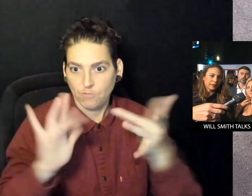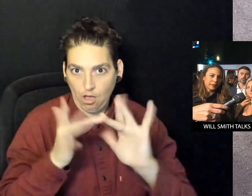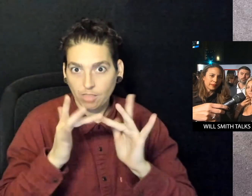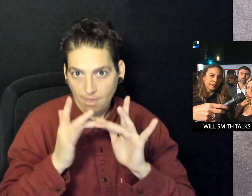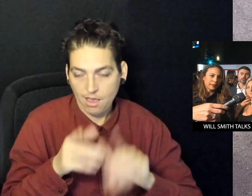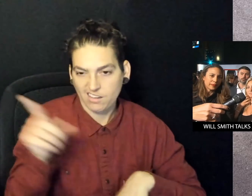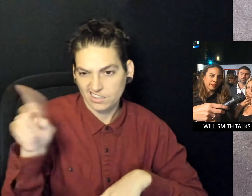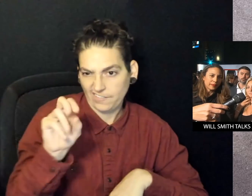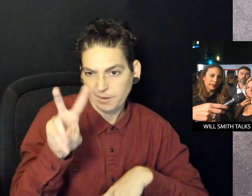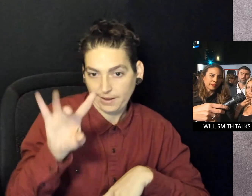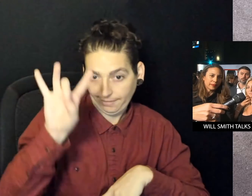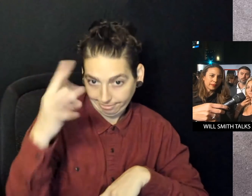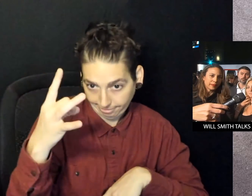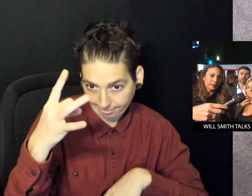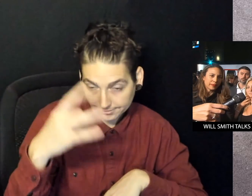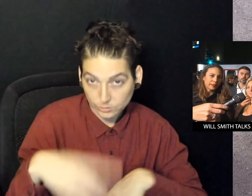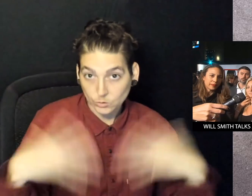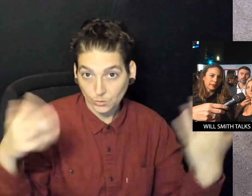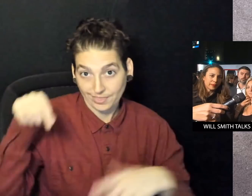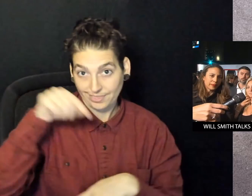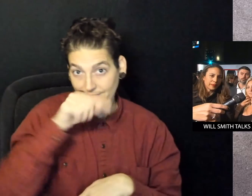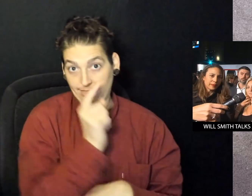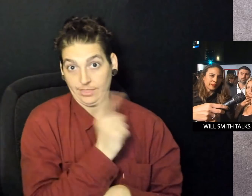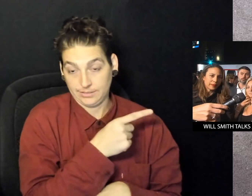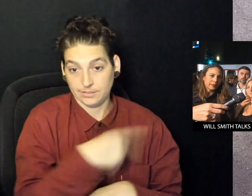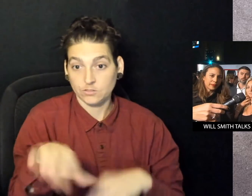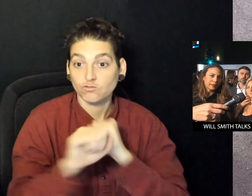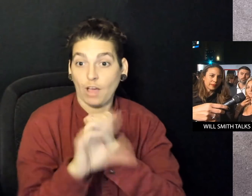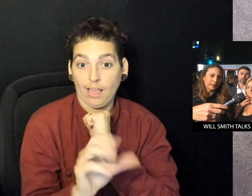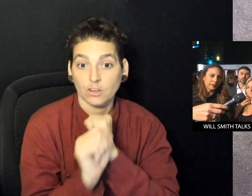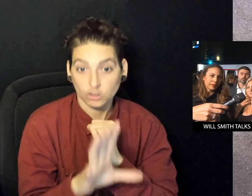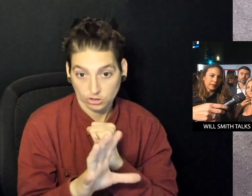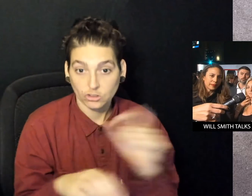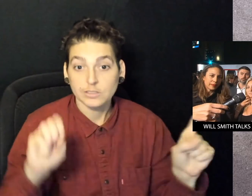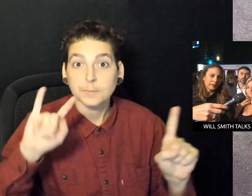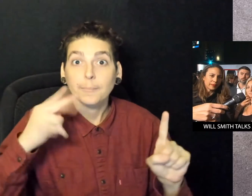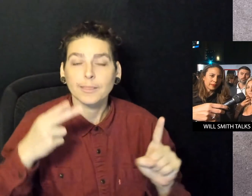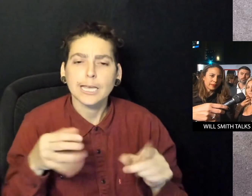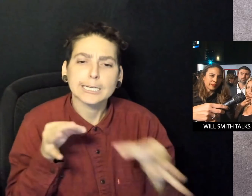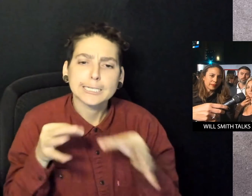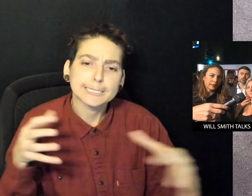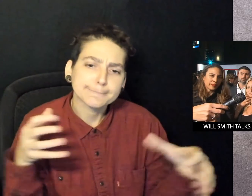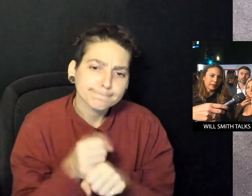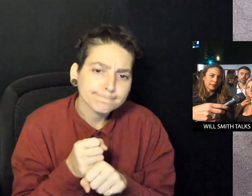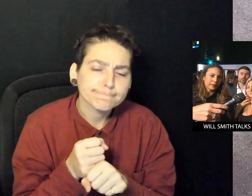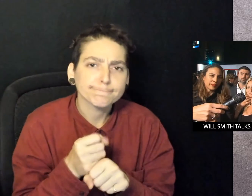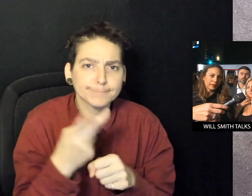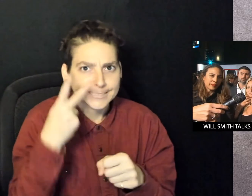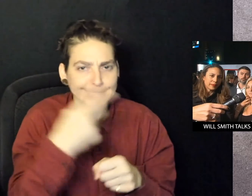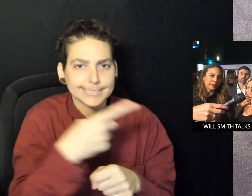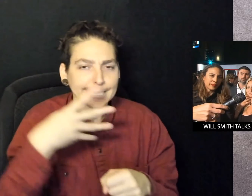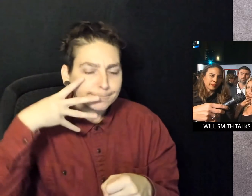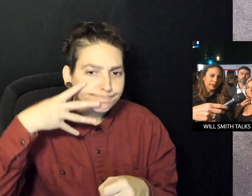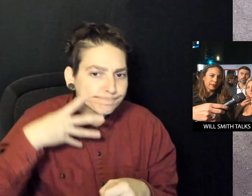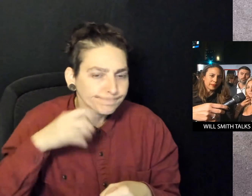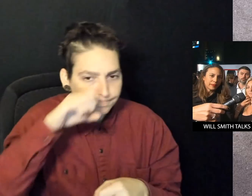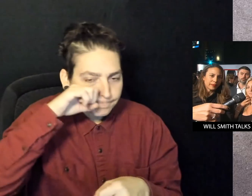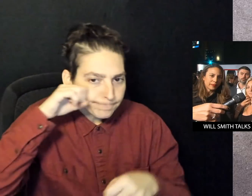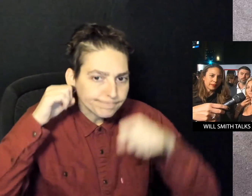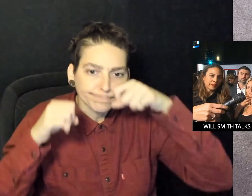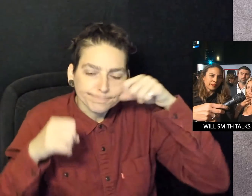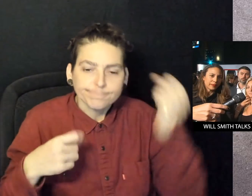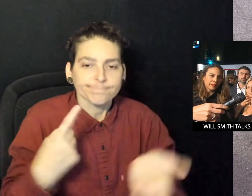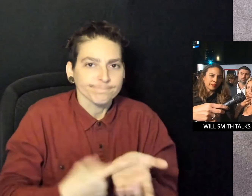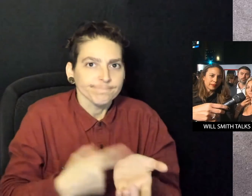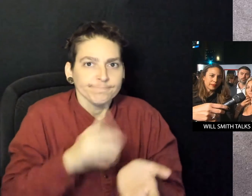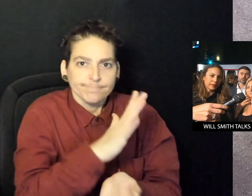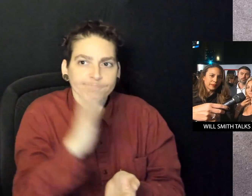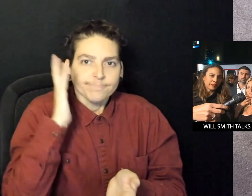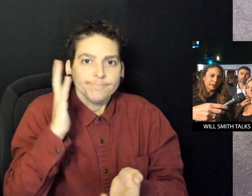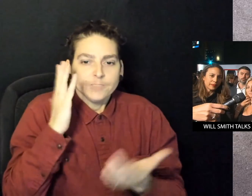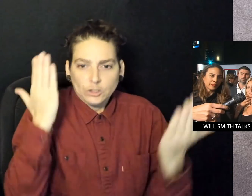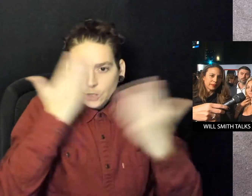debut online November 8 in the trailer Smith is briefly seen wiping tears from his eyes